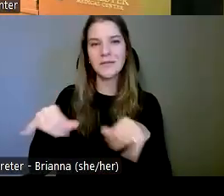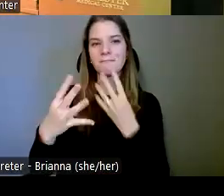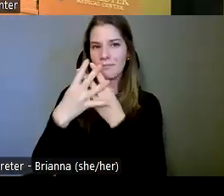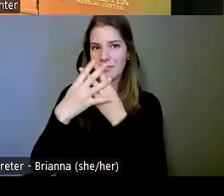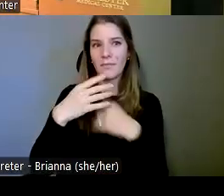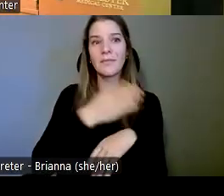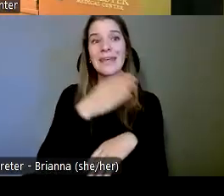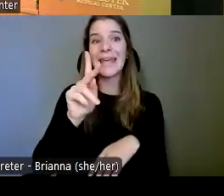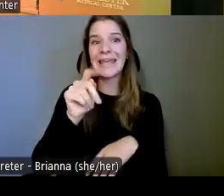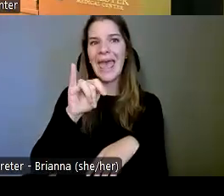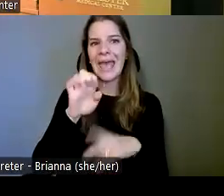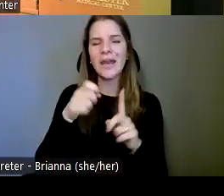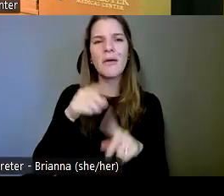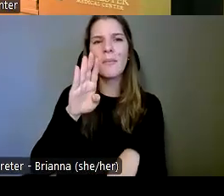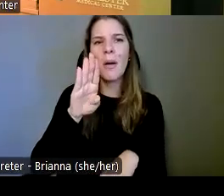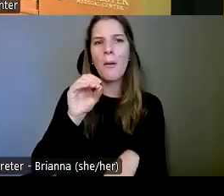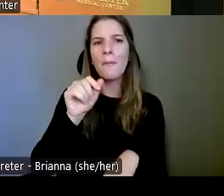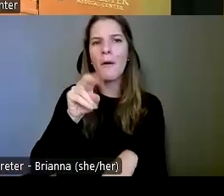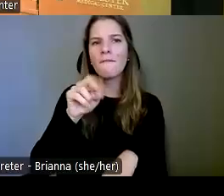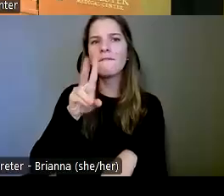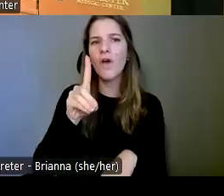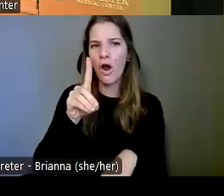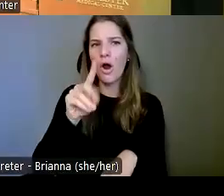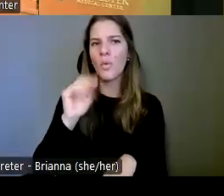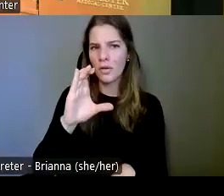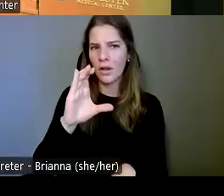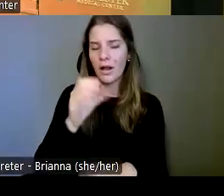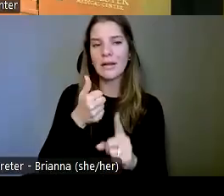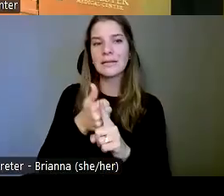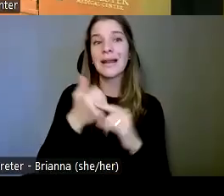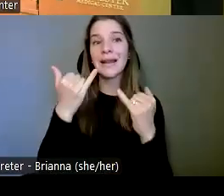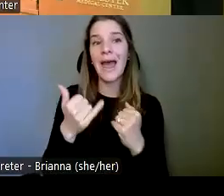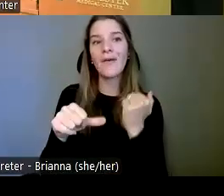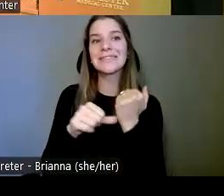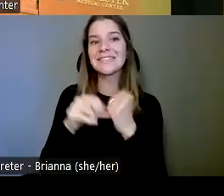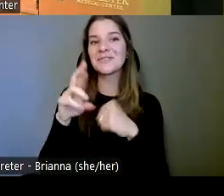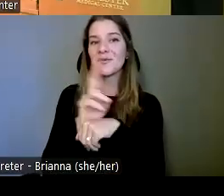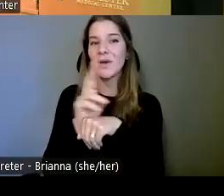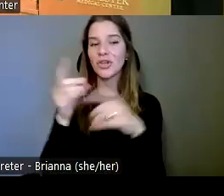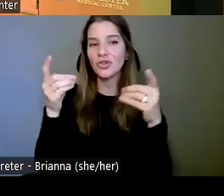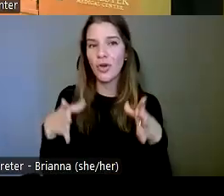is from Bvard, North Carolina, and is now uh the assistant residency director and pediatrics at